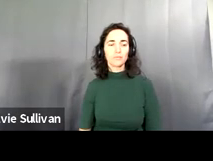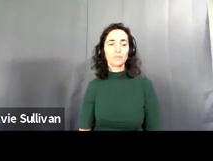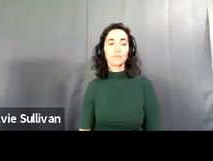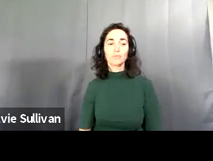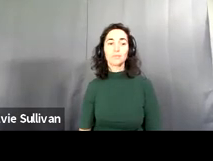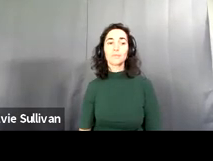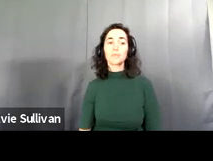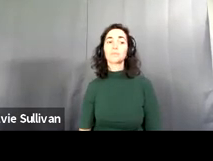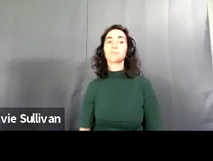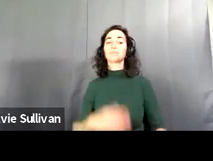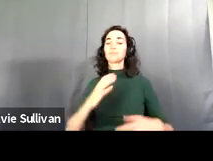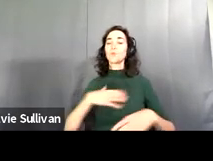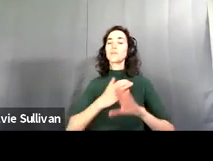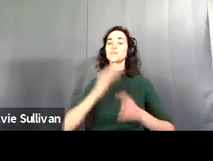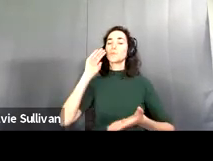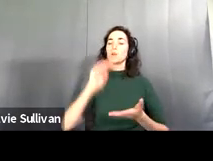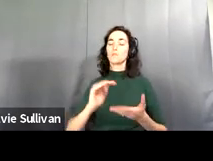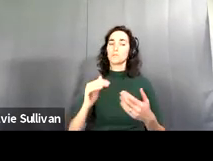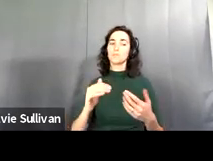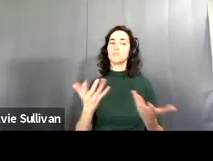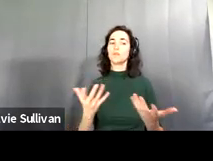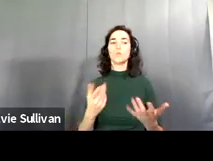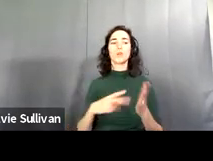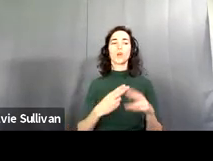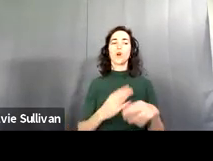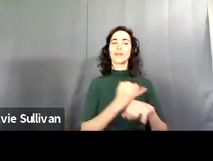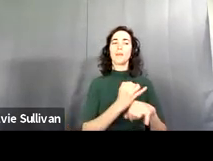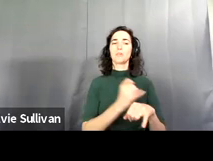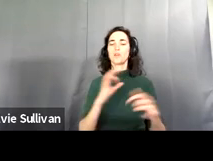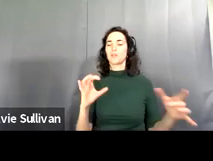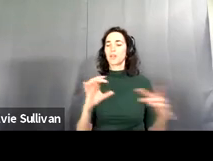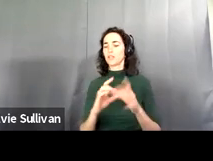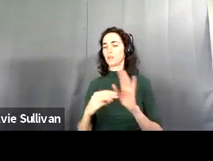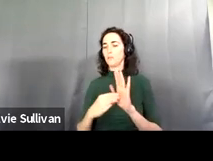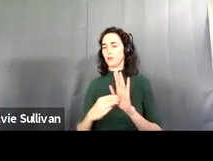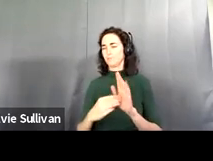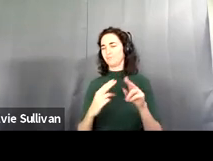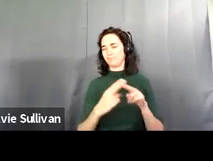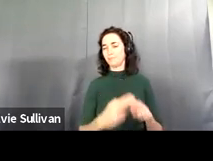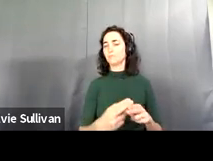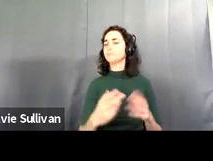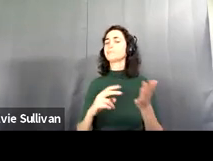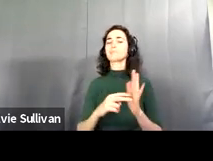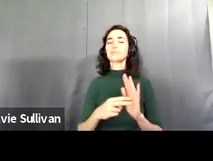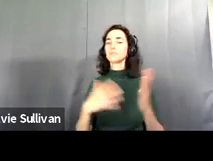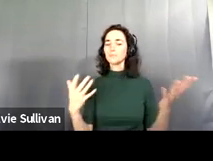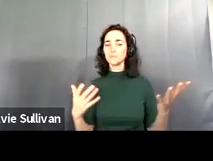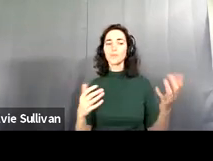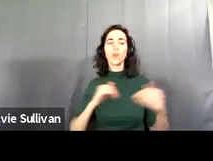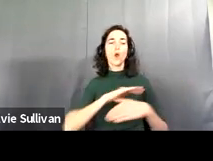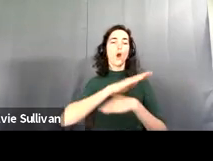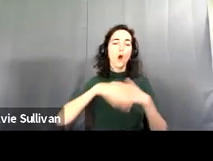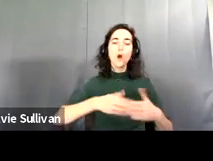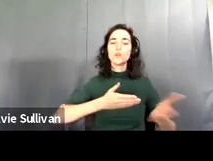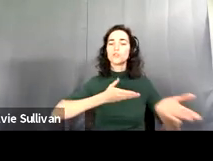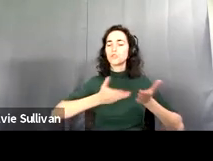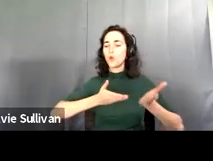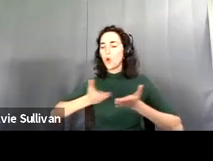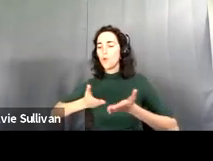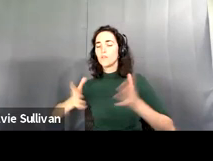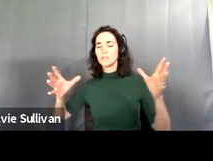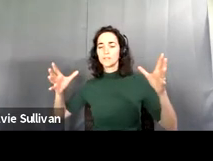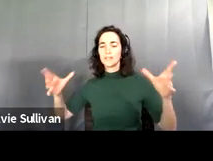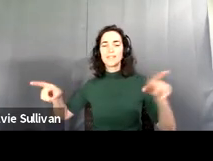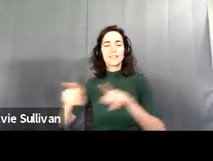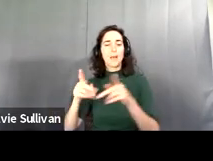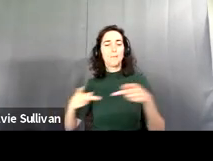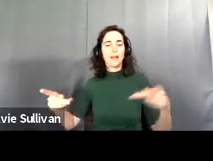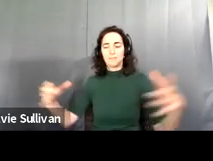So the curse is recovery so our Campus Connection model is what we call it, so it's really about focusing on all the services that we can put into one place.